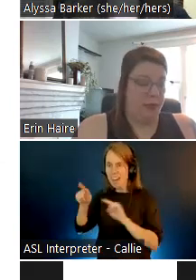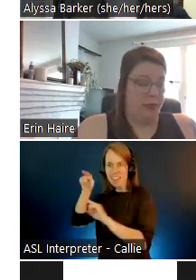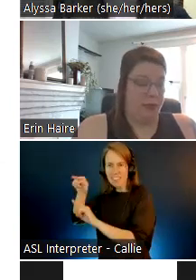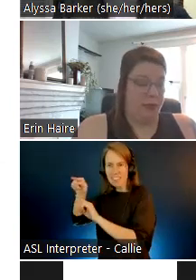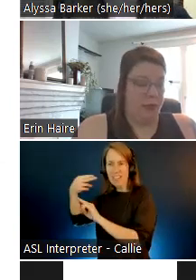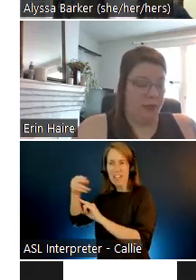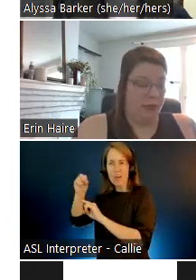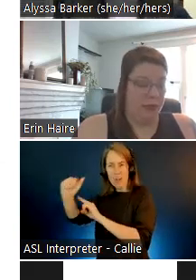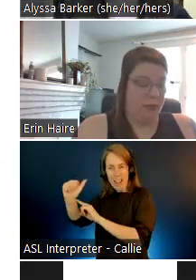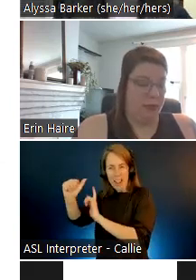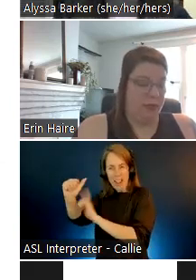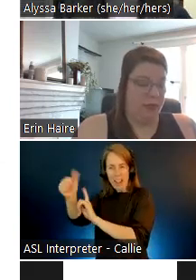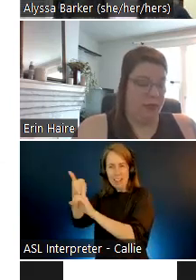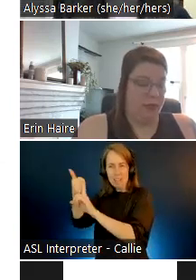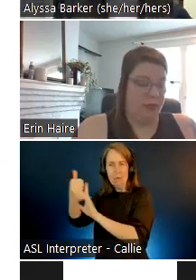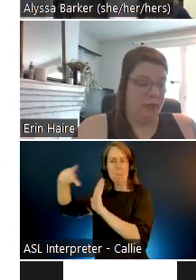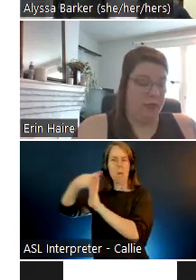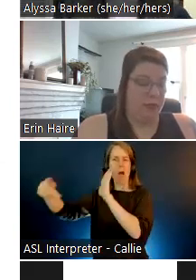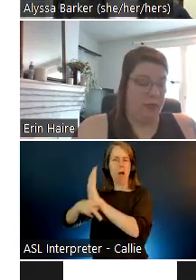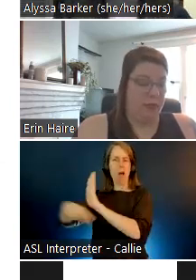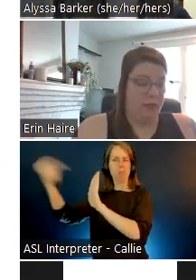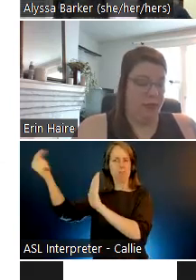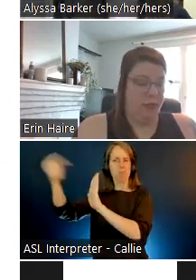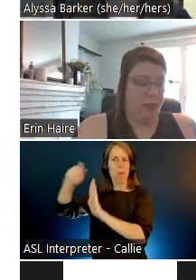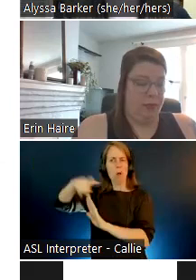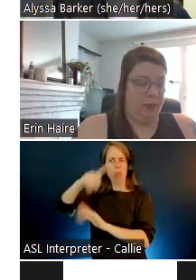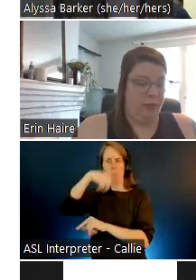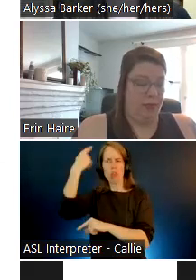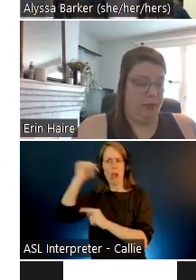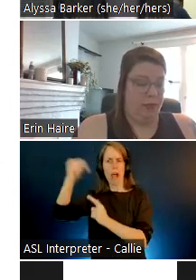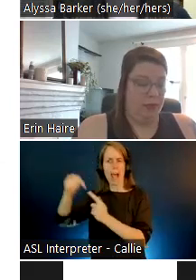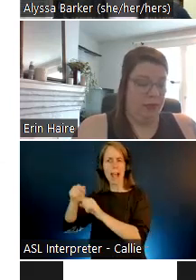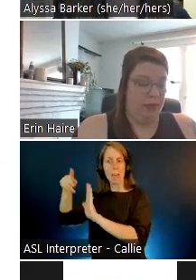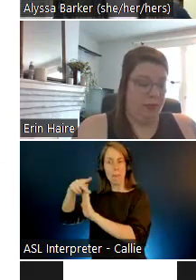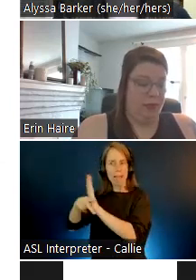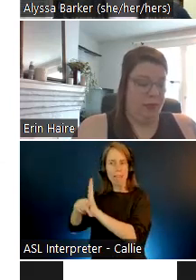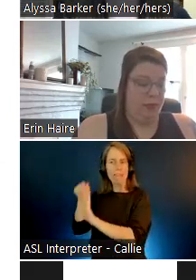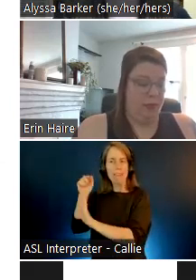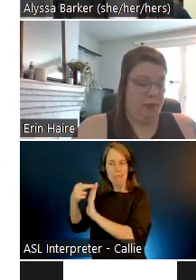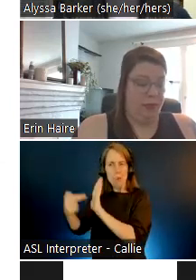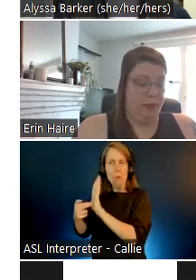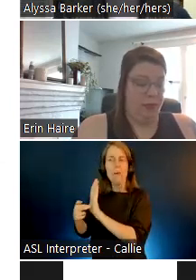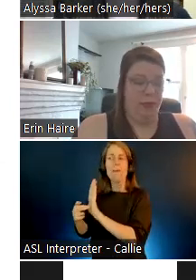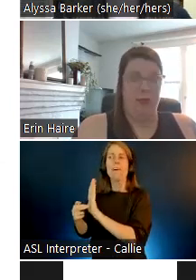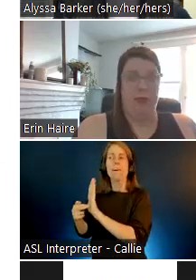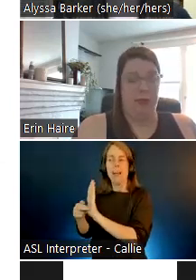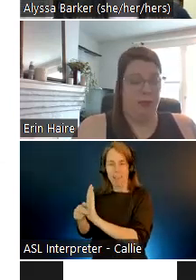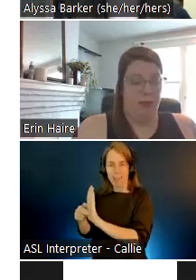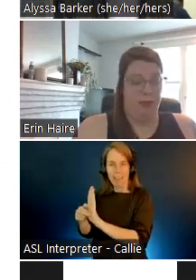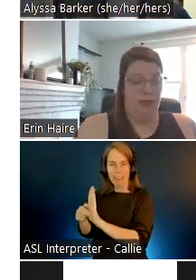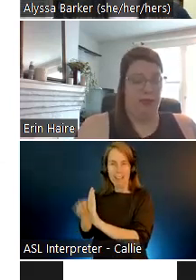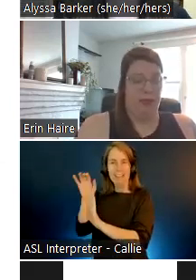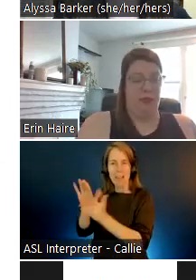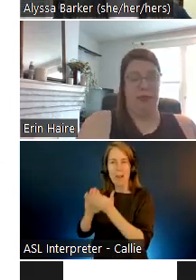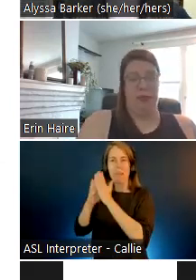the homeowners association about what the rules were about steps in front of your house